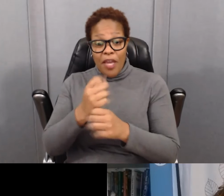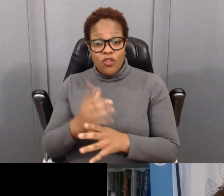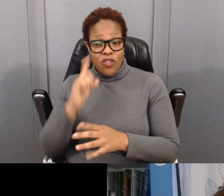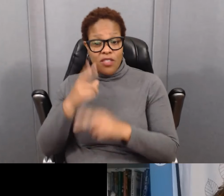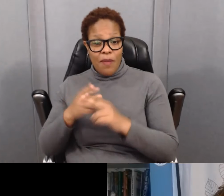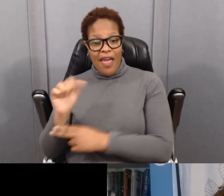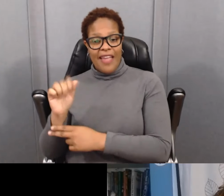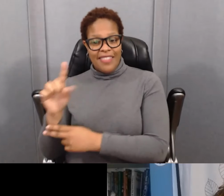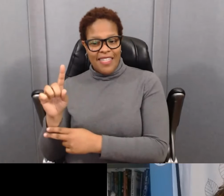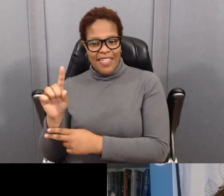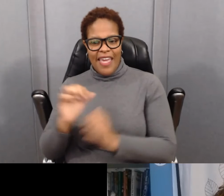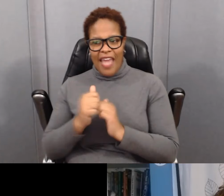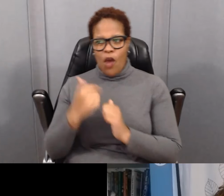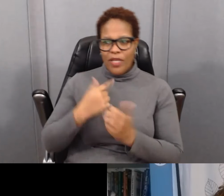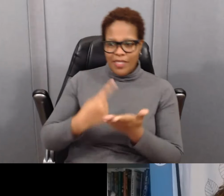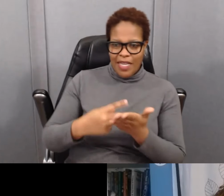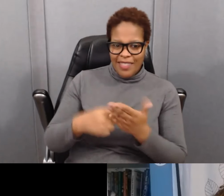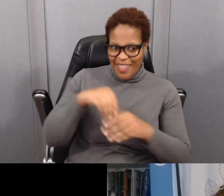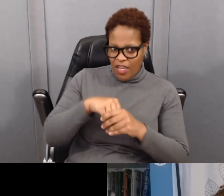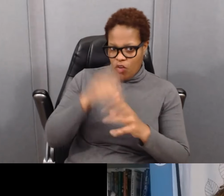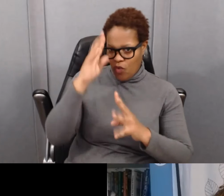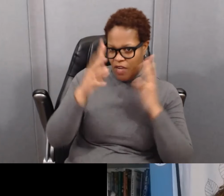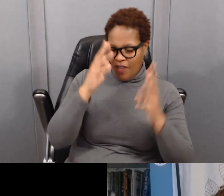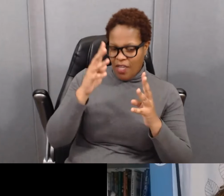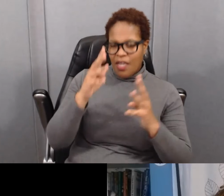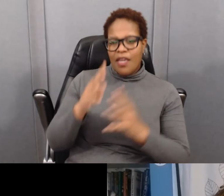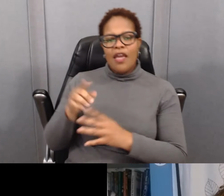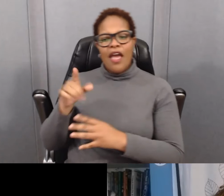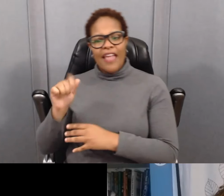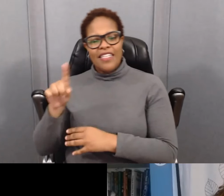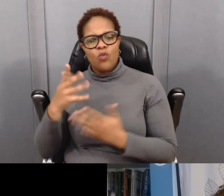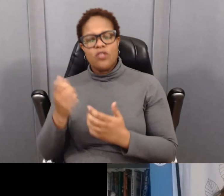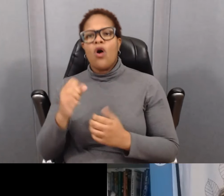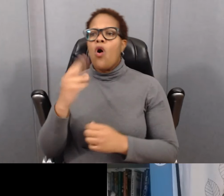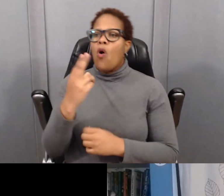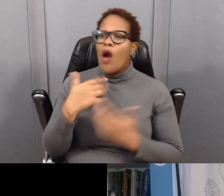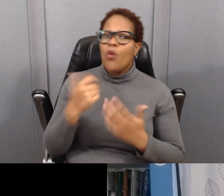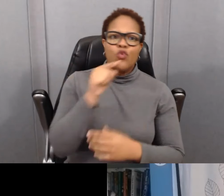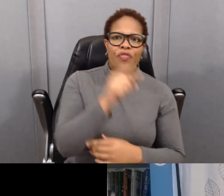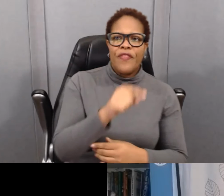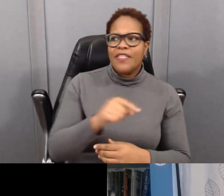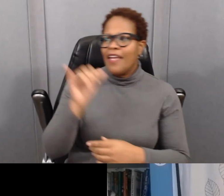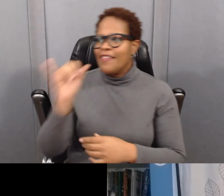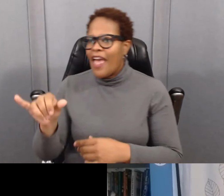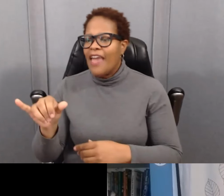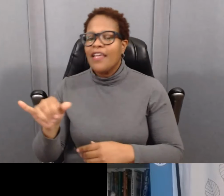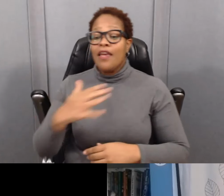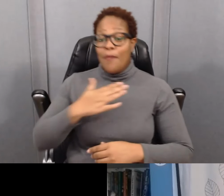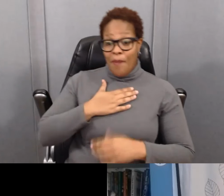and creativity, they want to go, oh, I wanna do this, I wanna do that. And it's like, okay, my job was to always say,